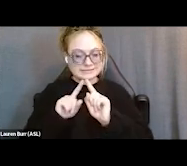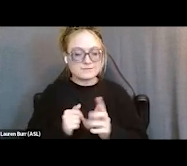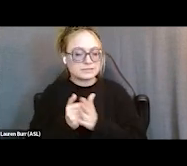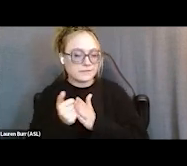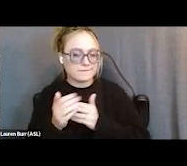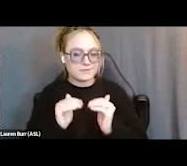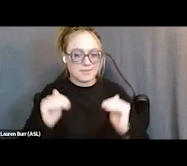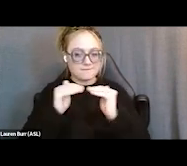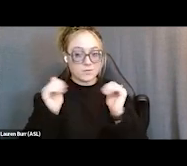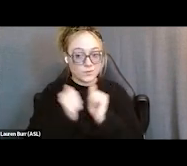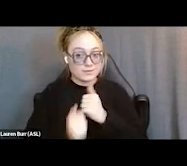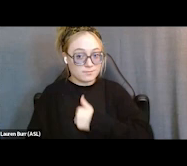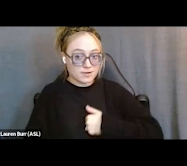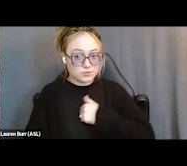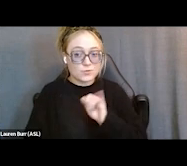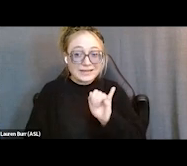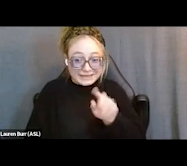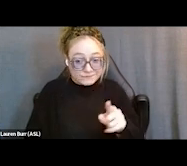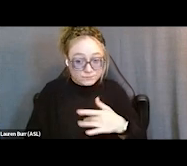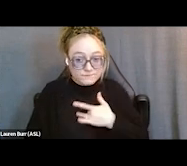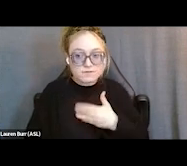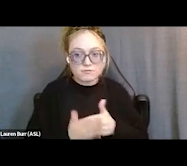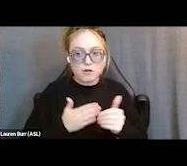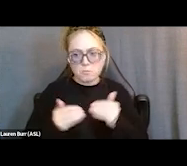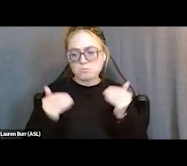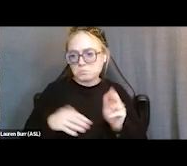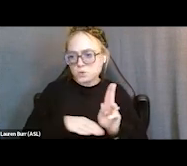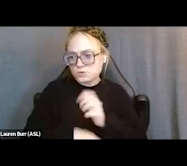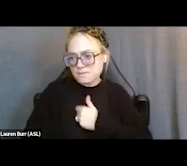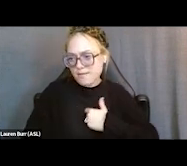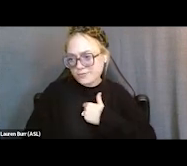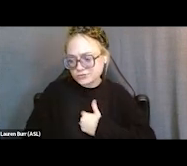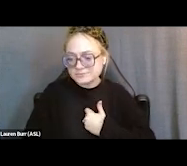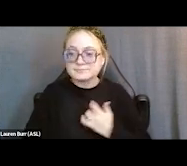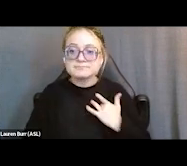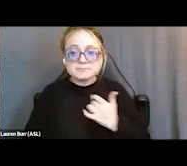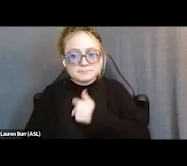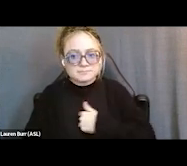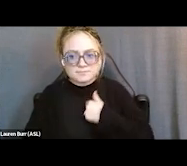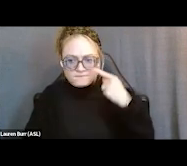so only use it if you feel comfortable doing it. Typically we can apologize to show empathy.